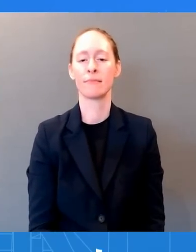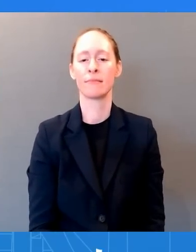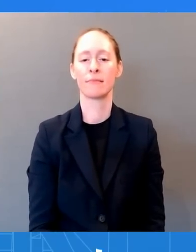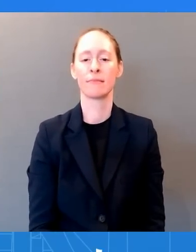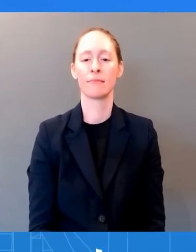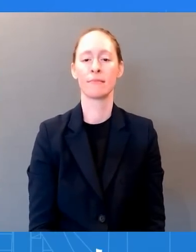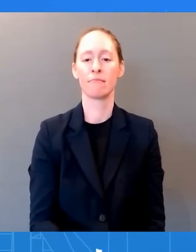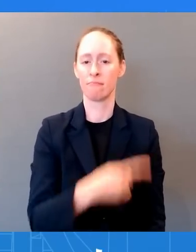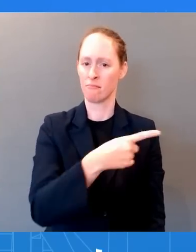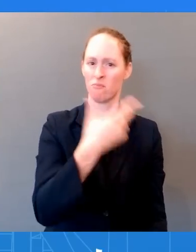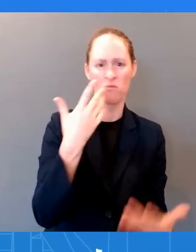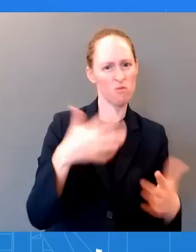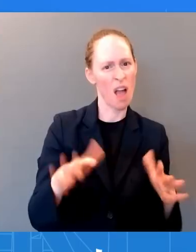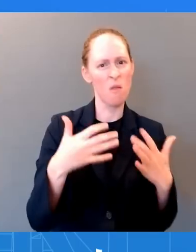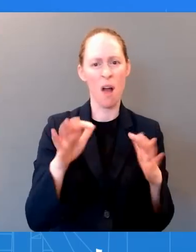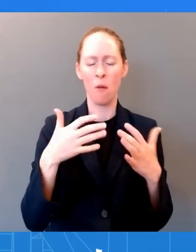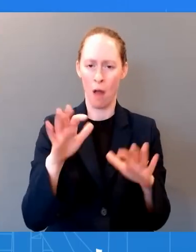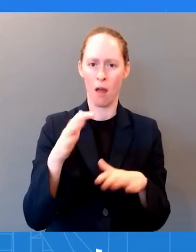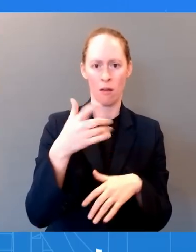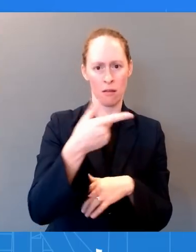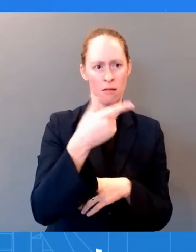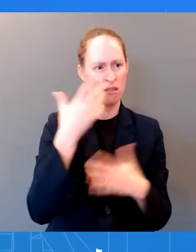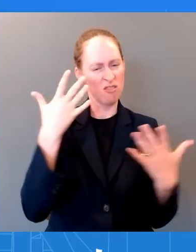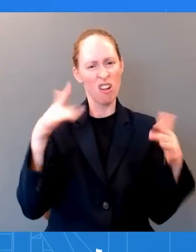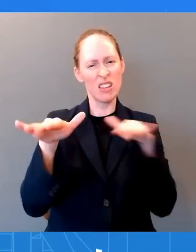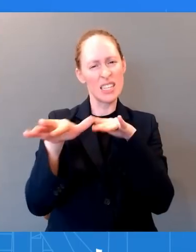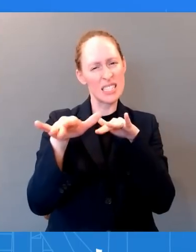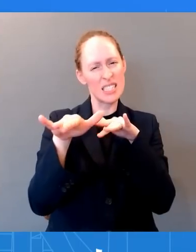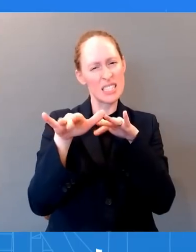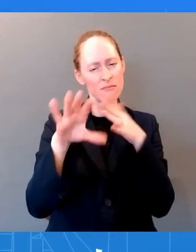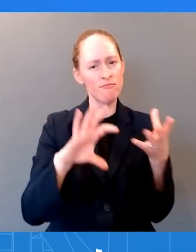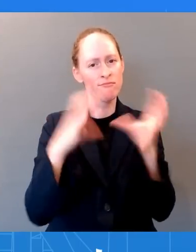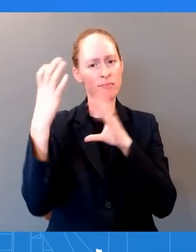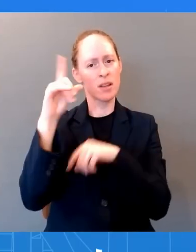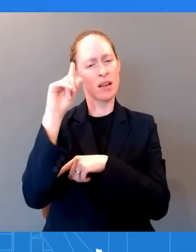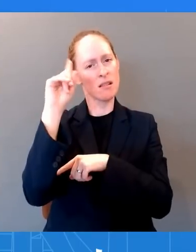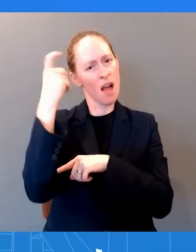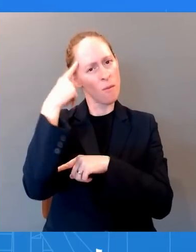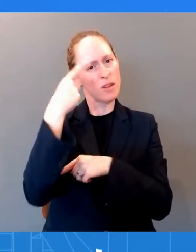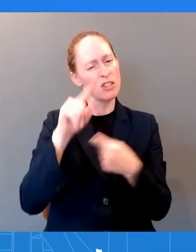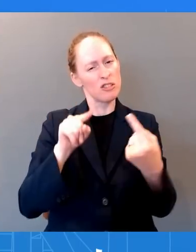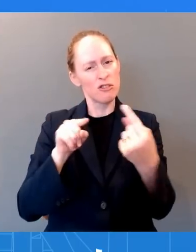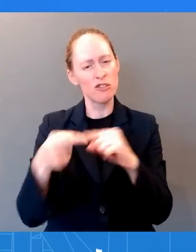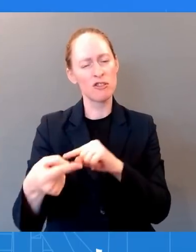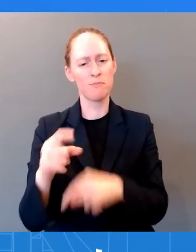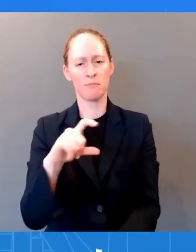on January 6th and pre- -- and be pro-police. And that's what you're going to hear from the President tomorrow. The Press: And then, finally,